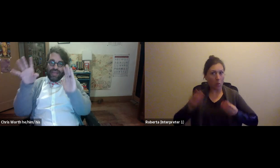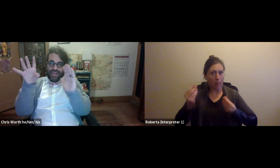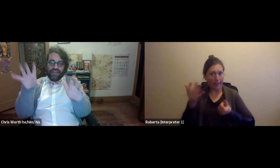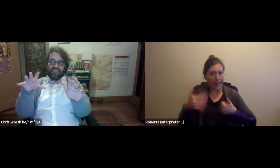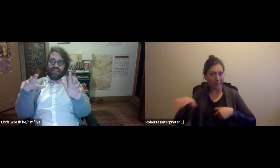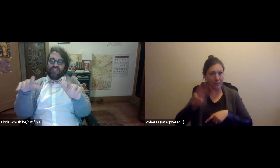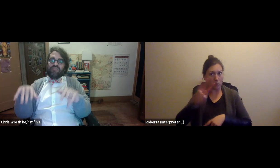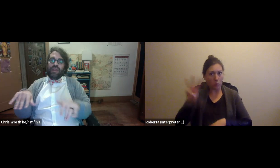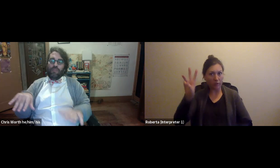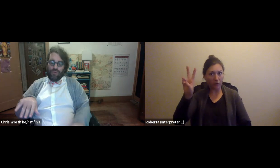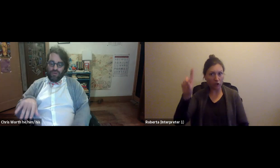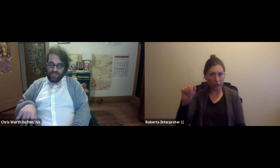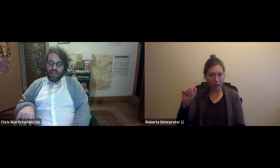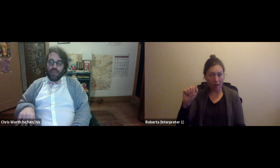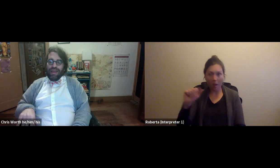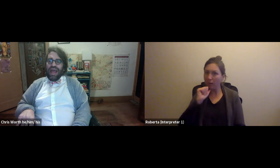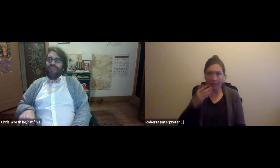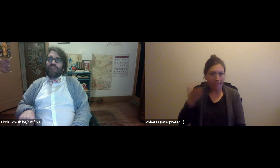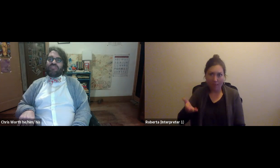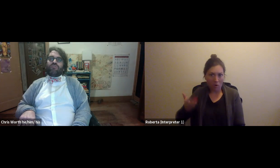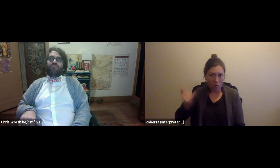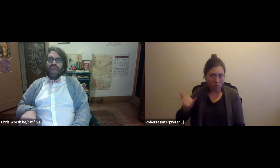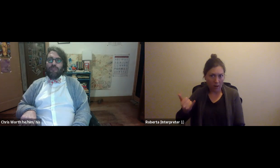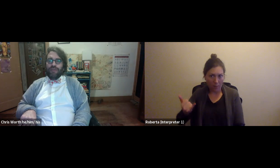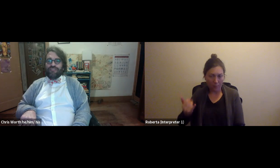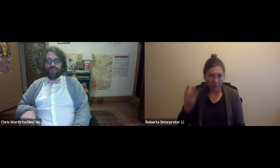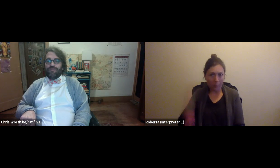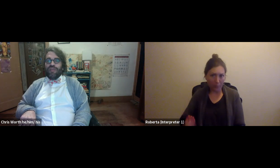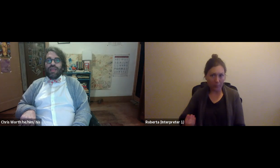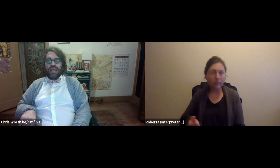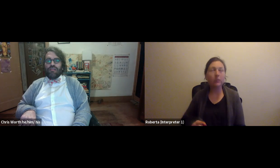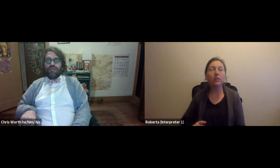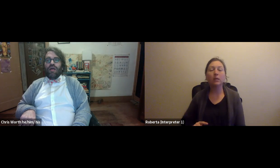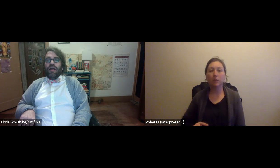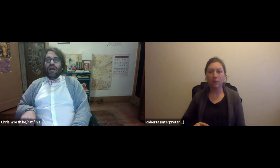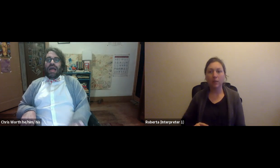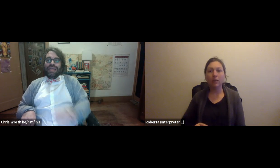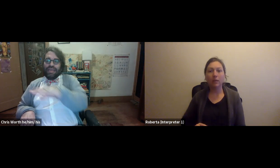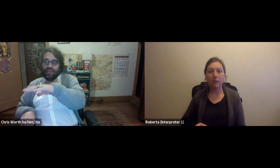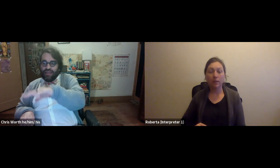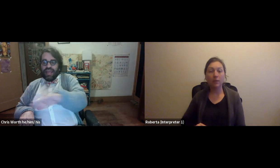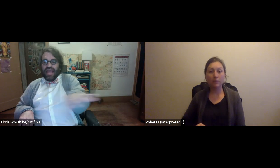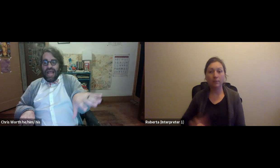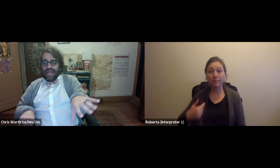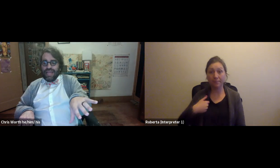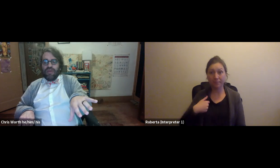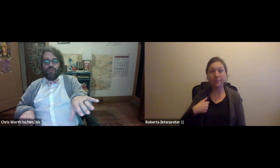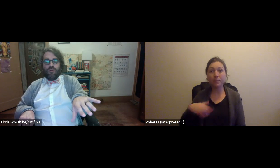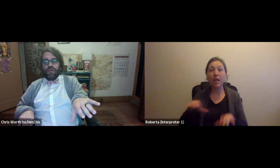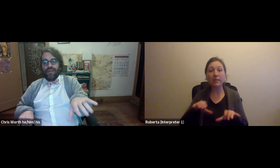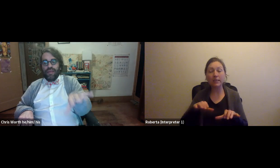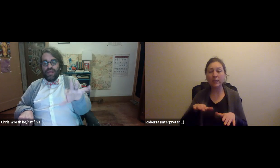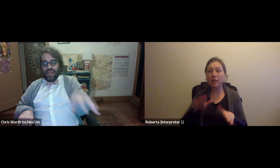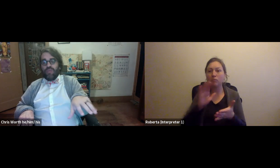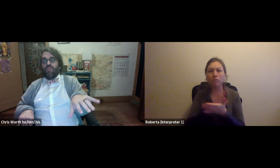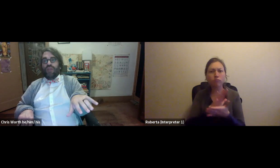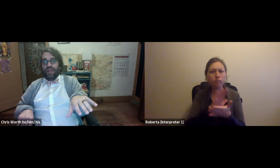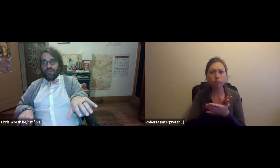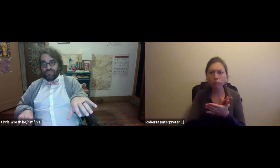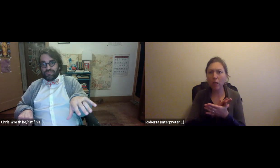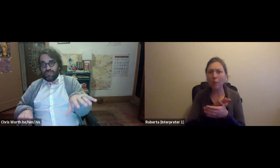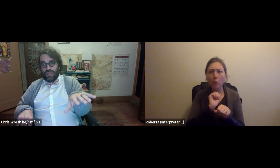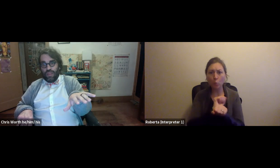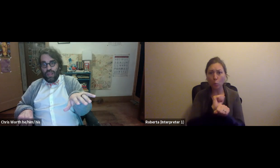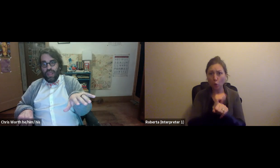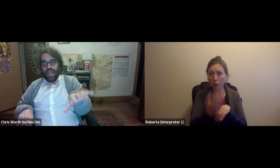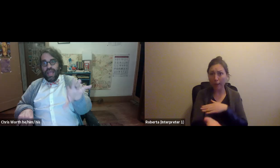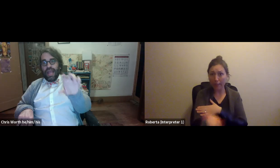It doesn't exist any more, but at that physical campus, I did academic work in the morning and